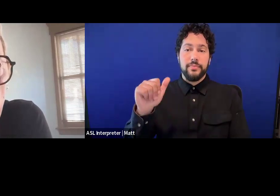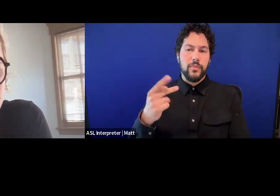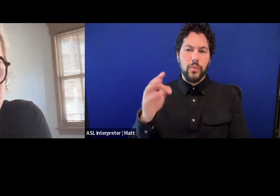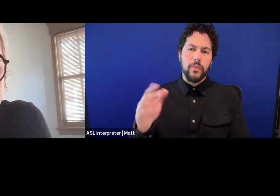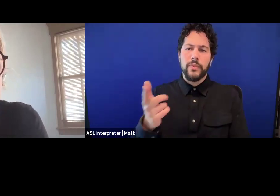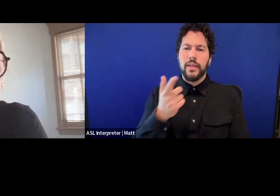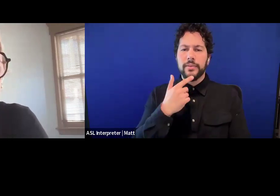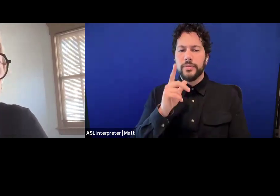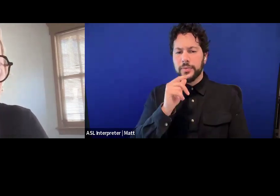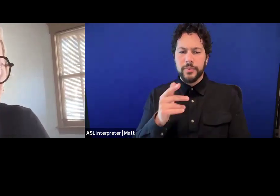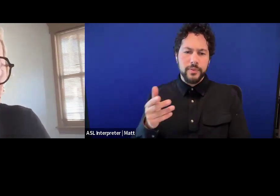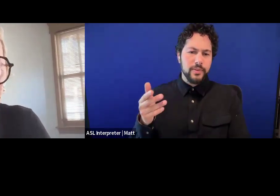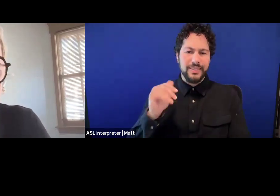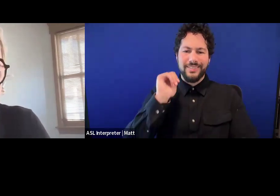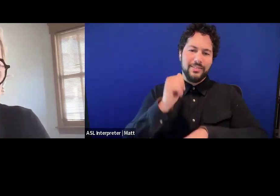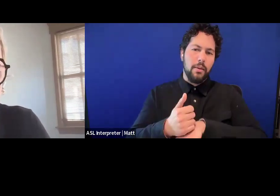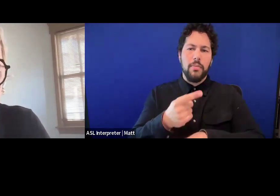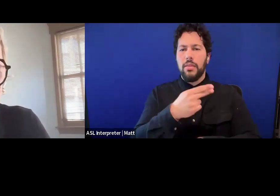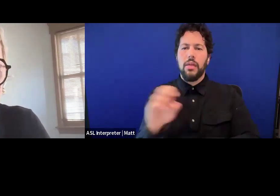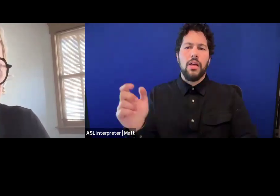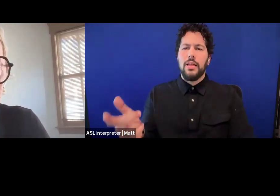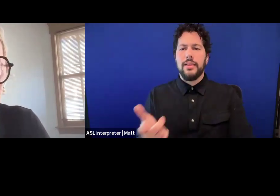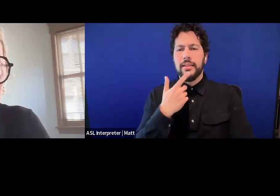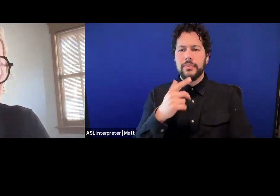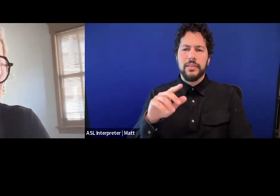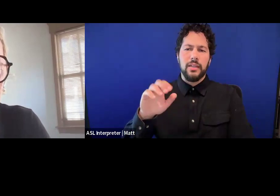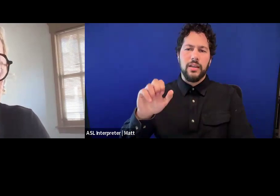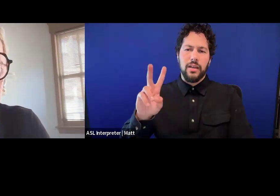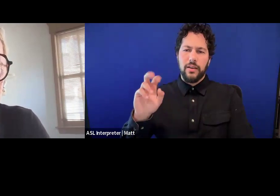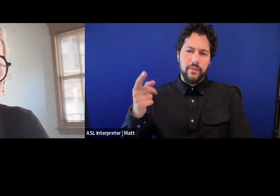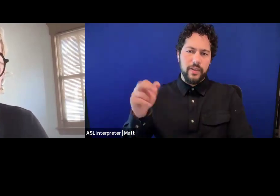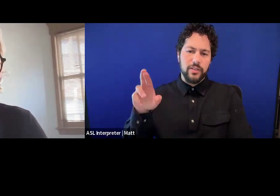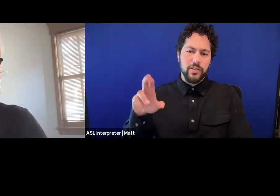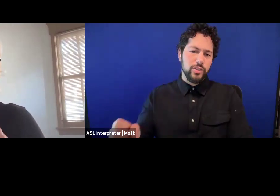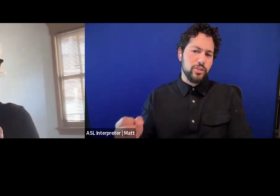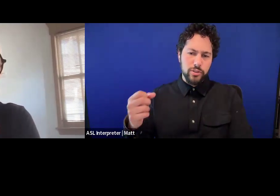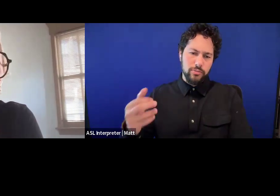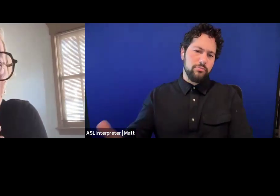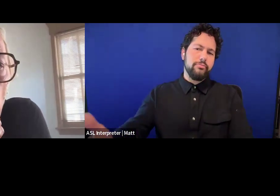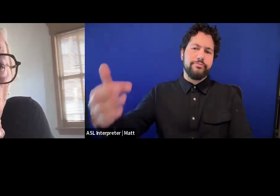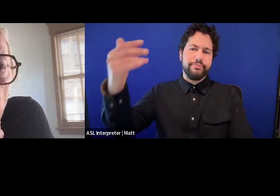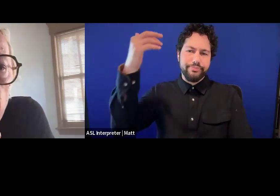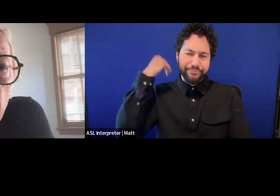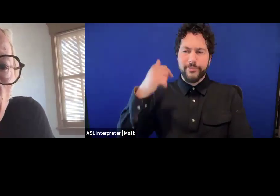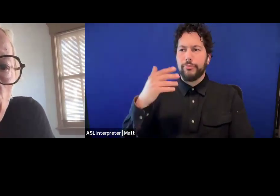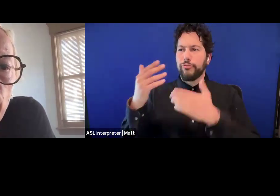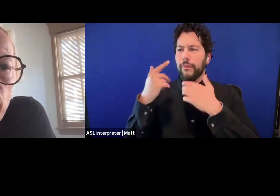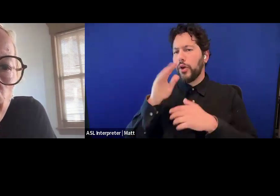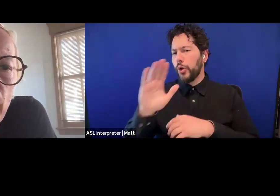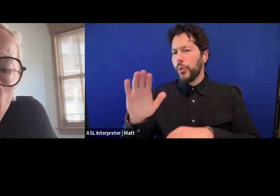the lesbians who set up the Lesbian Avengers project all those years ago, for which I'm… incredibly grateful. And, um…